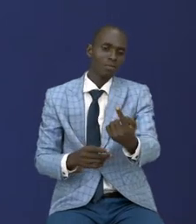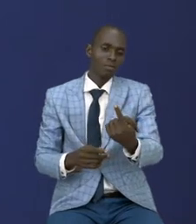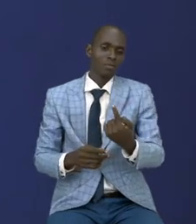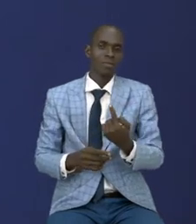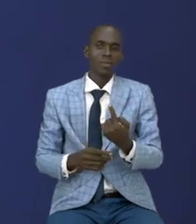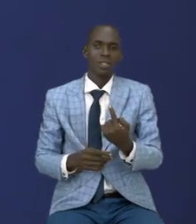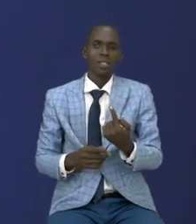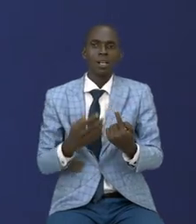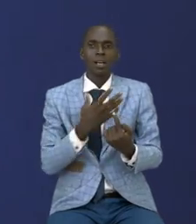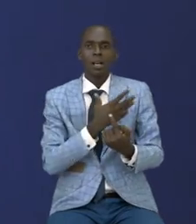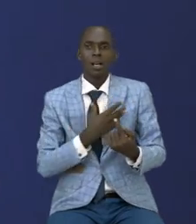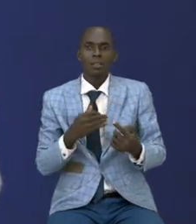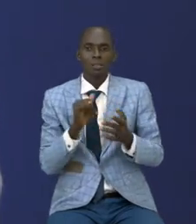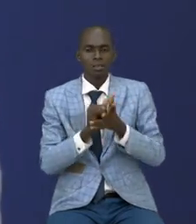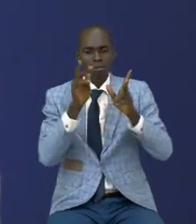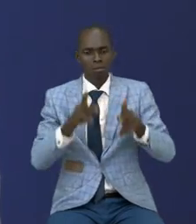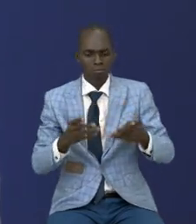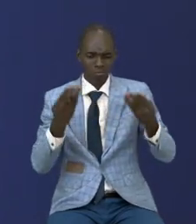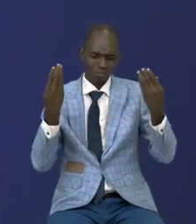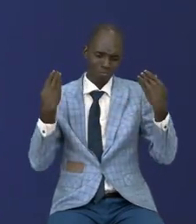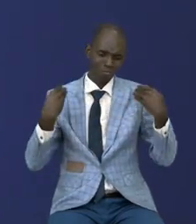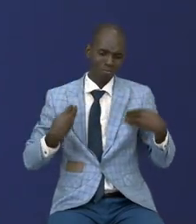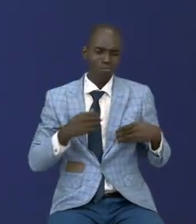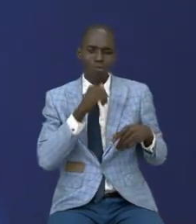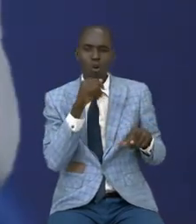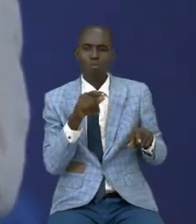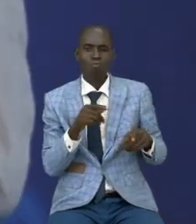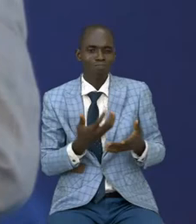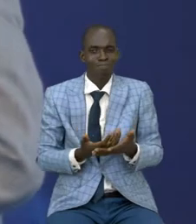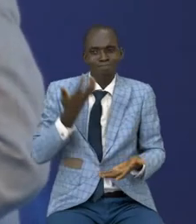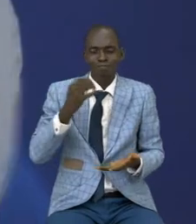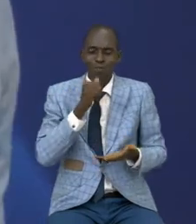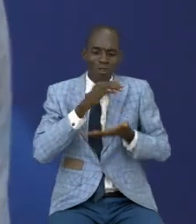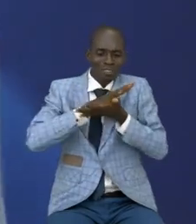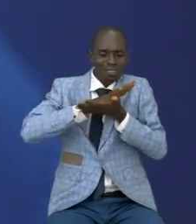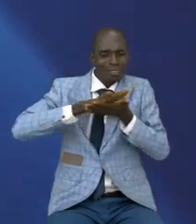and he wasn't dressing like the other people he didn't look me each like the other people